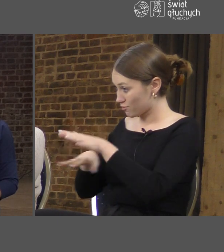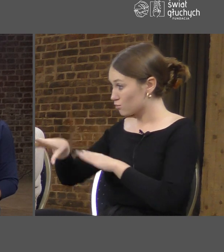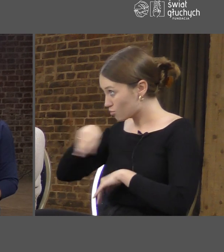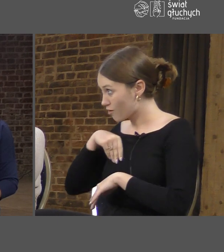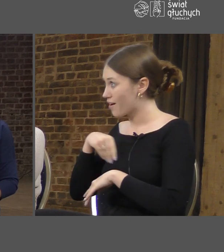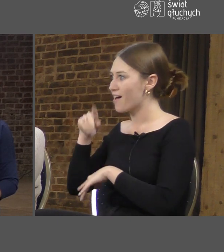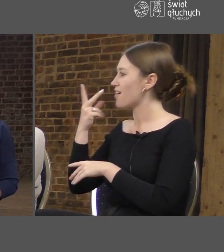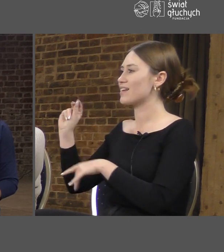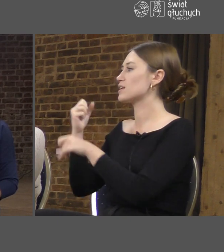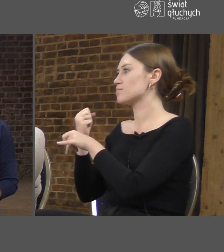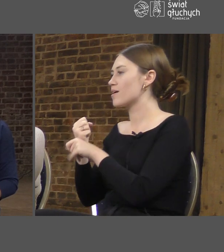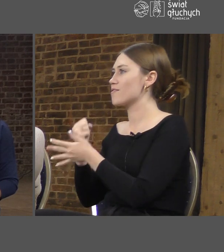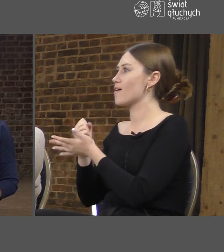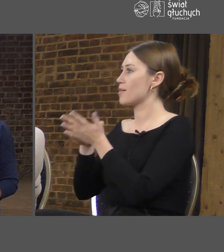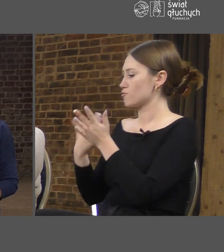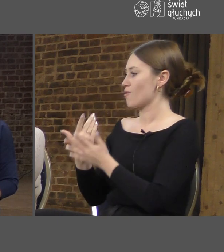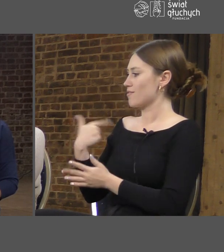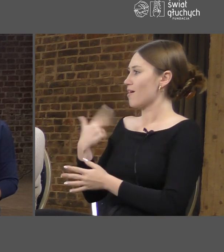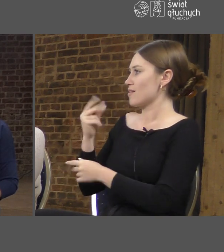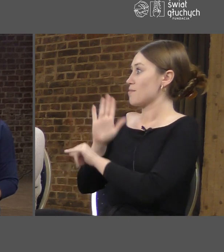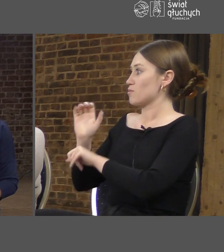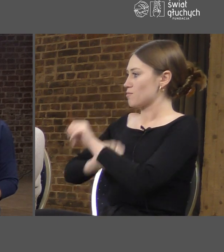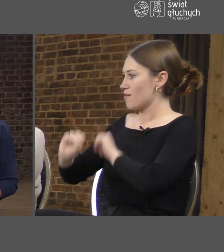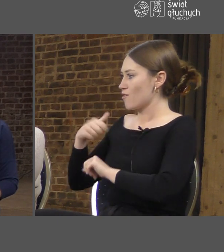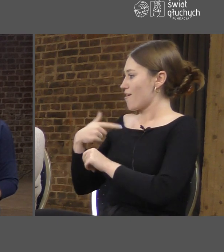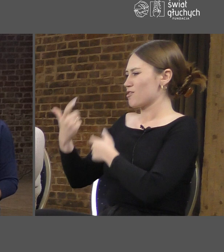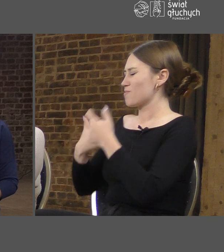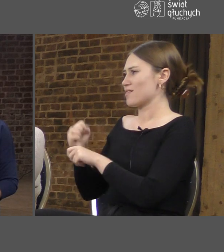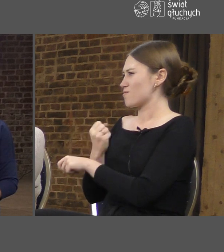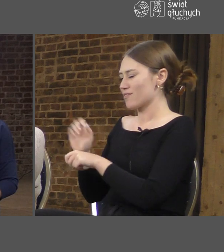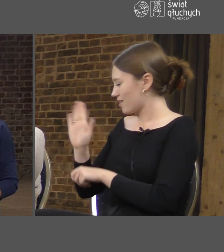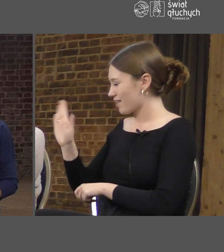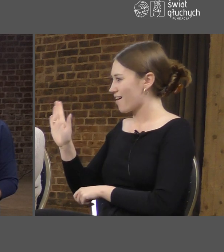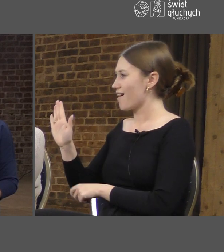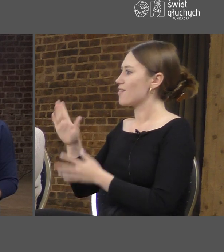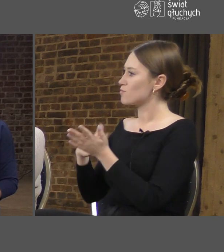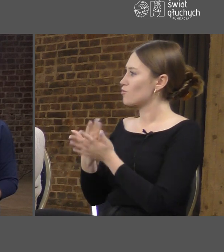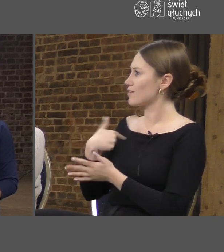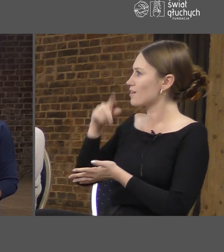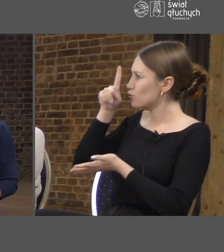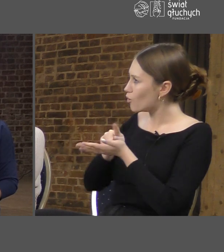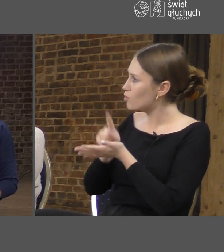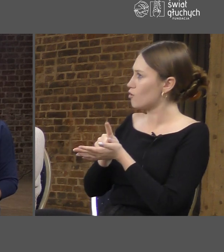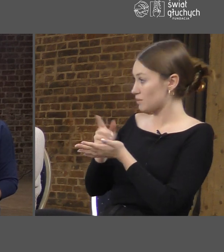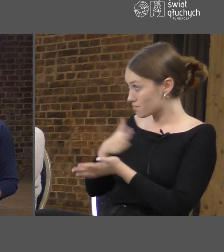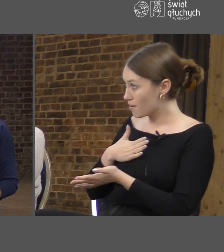"I'm disabled, so I can't do it." just in terms of: "Do I have the the competence, the skills to do this?".